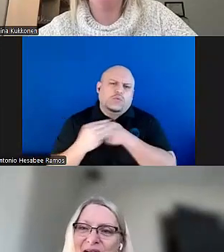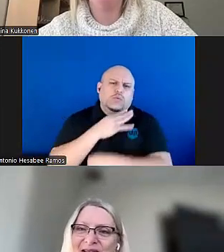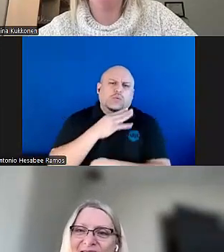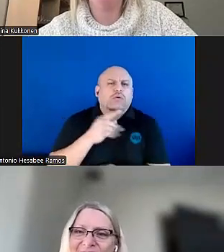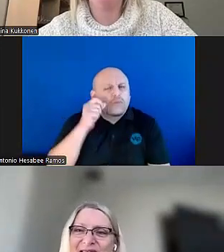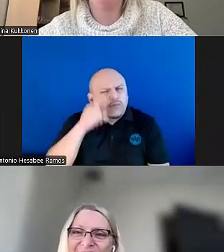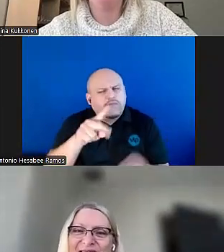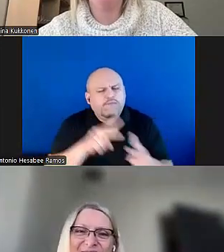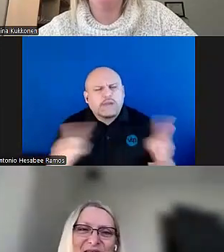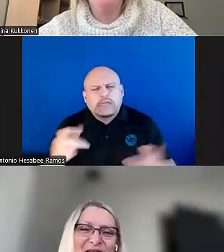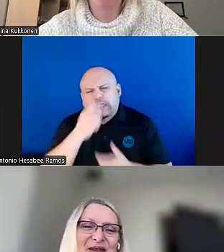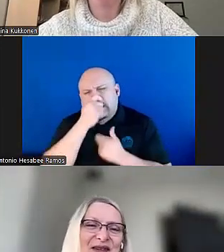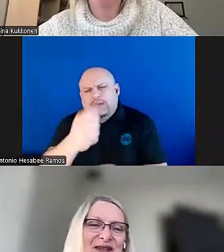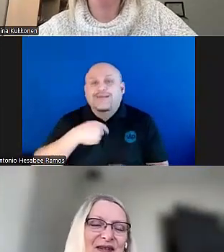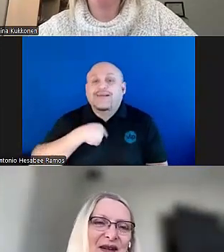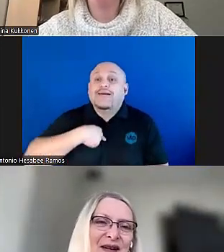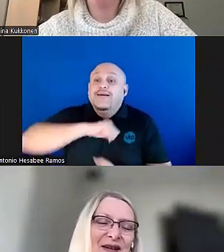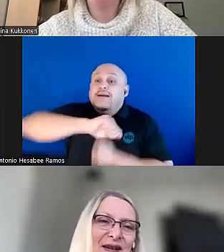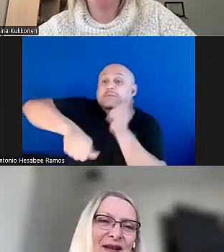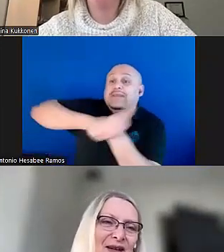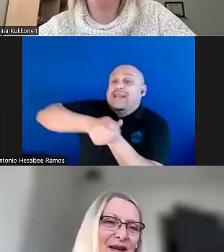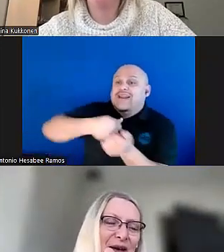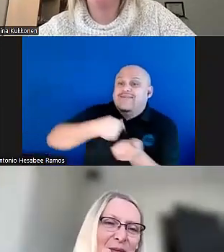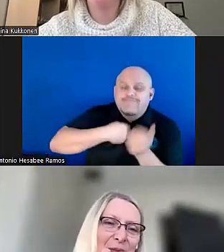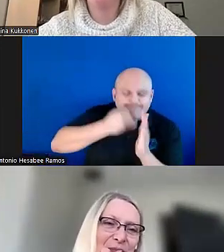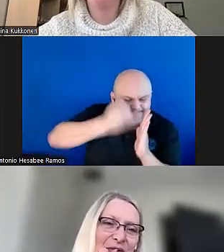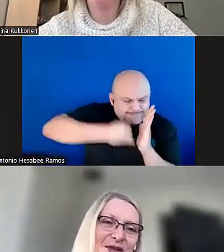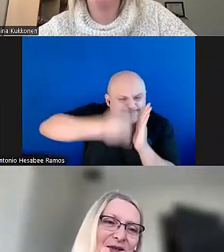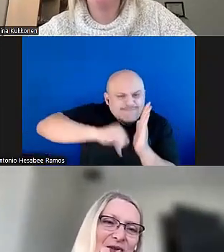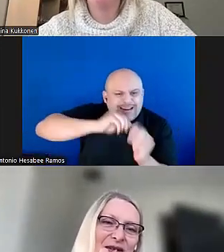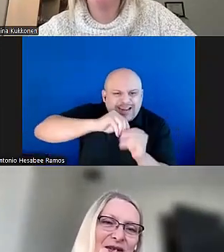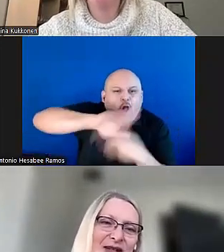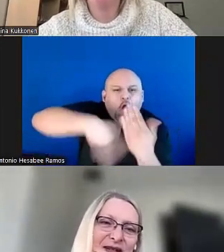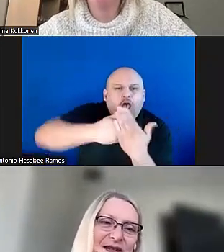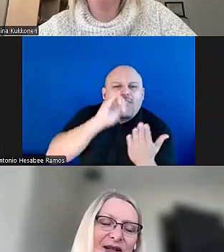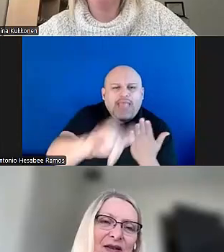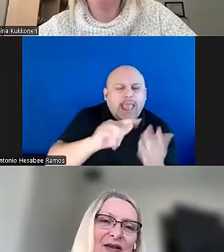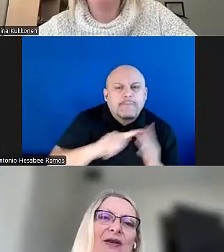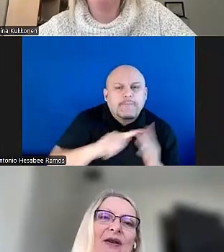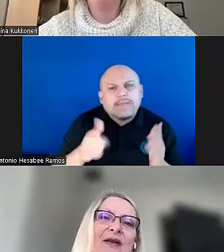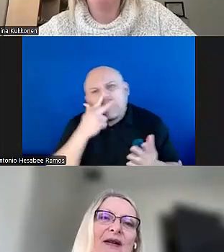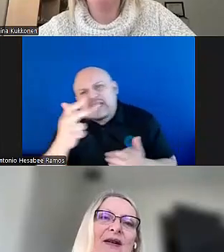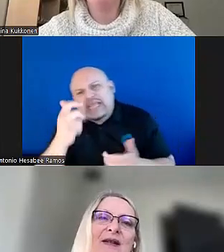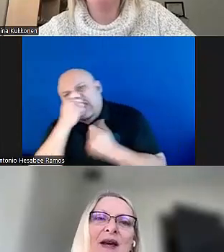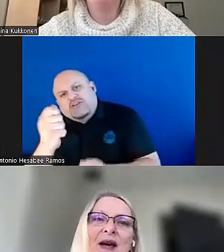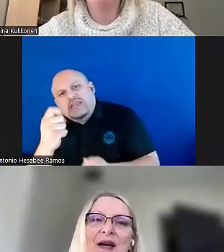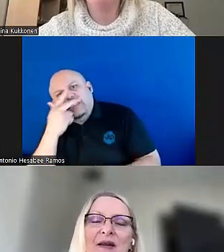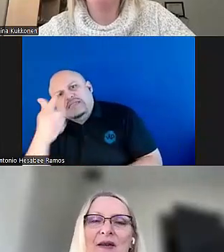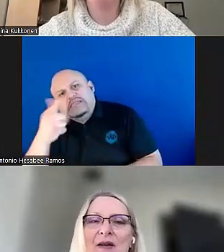behind the scenes in all of this, and it's just interesting to see it in this context. I think the